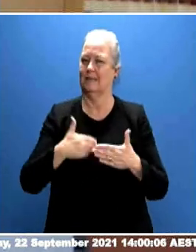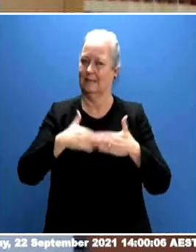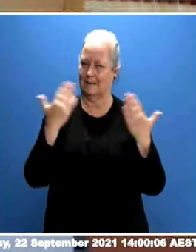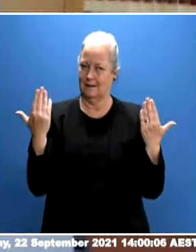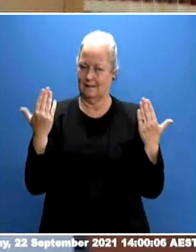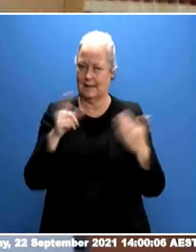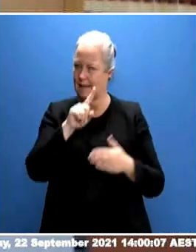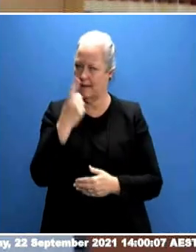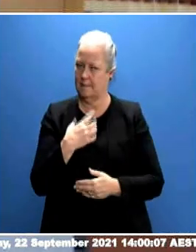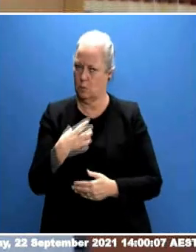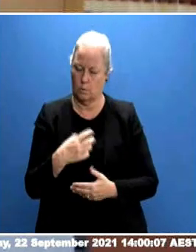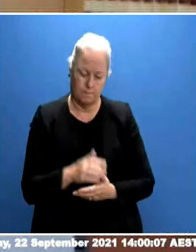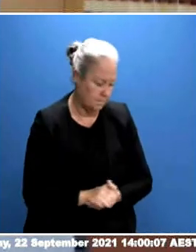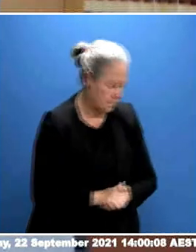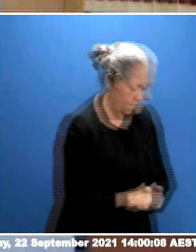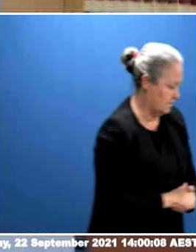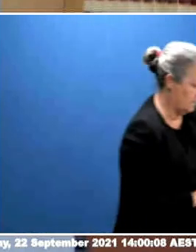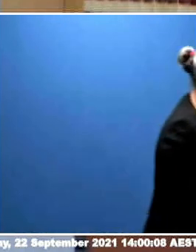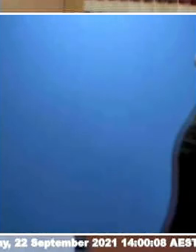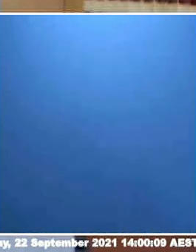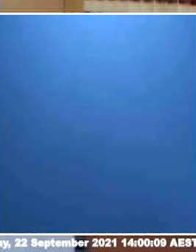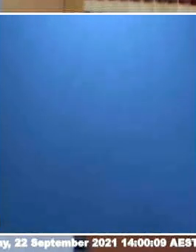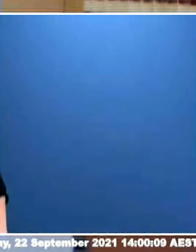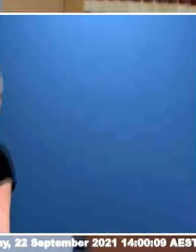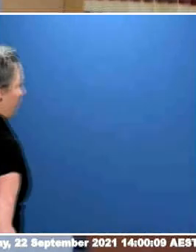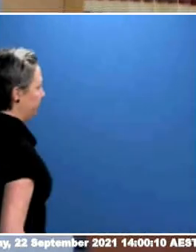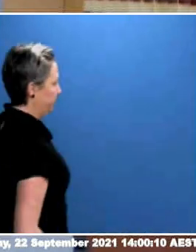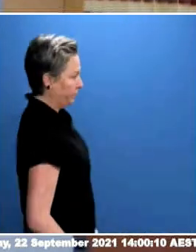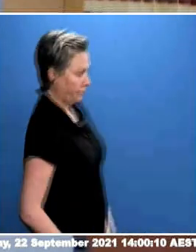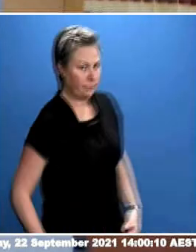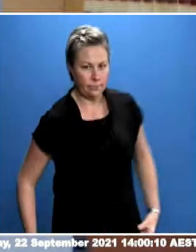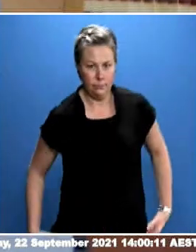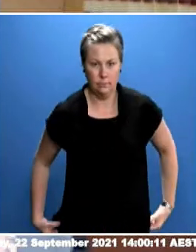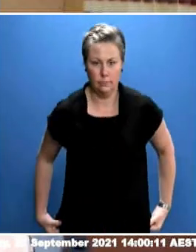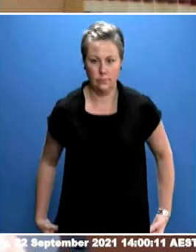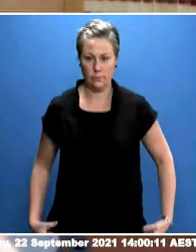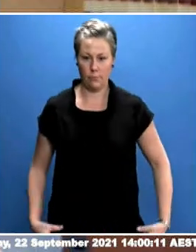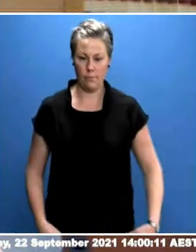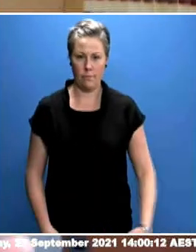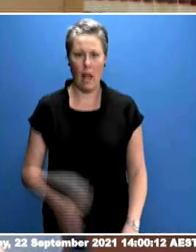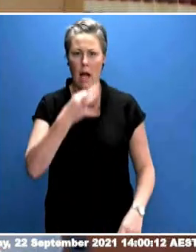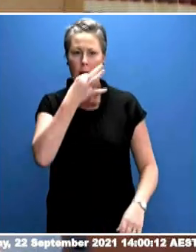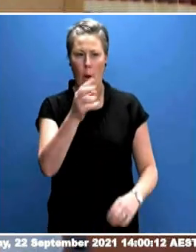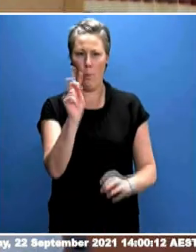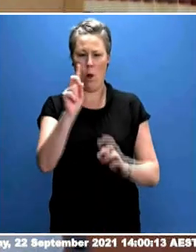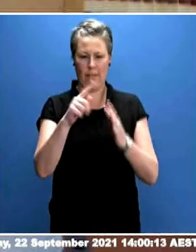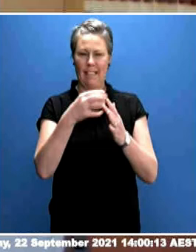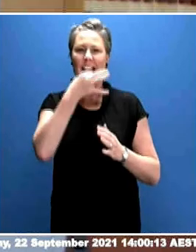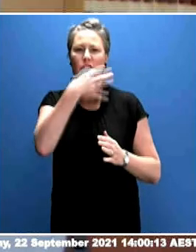What's an interim order? So, that's an order --- an interim protection order is where there